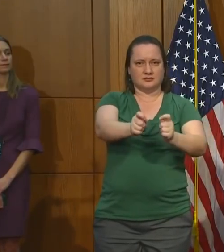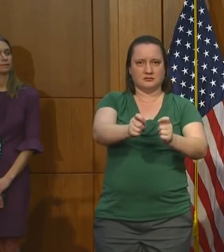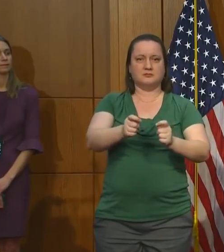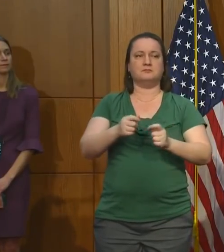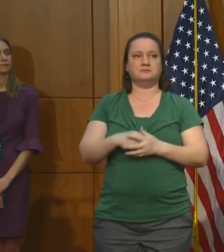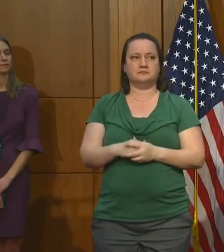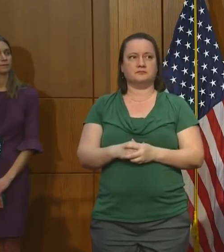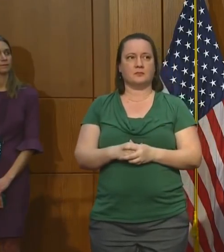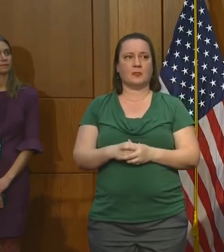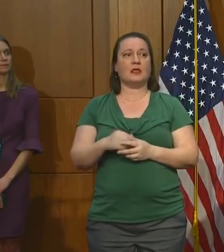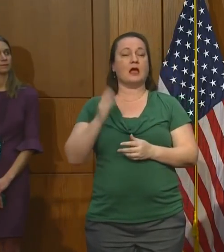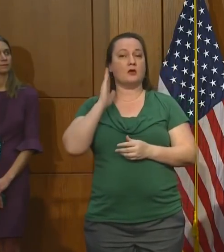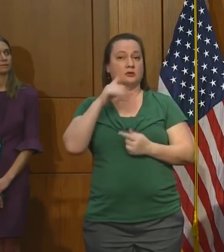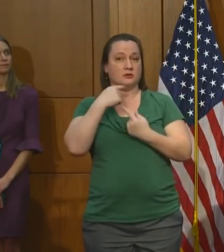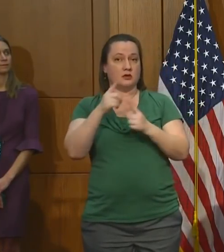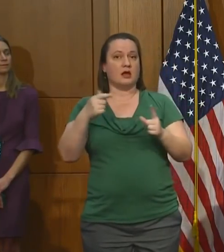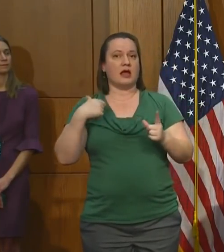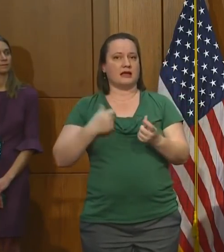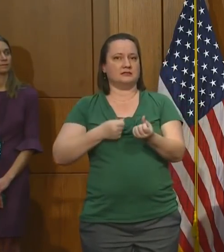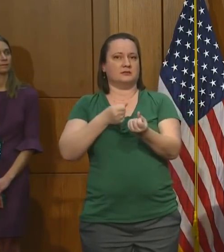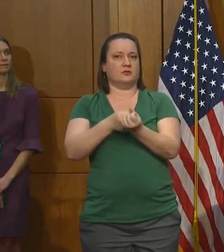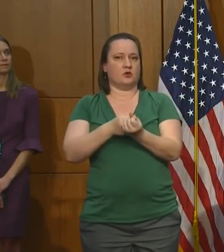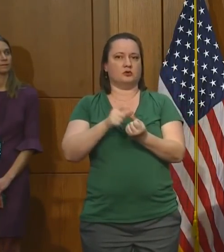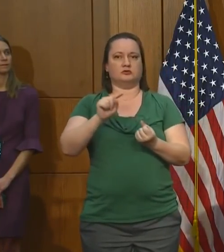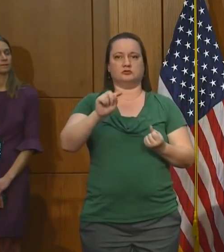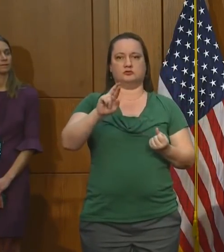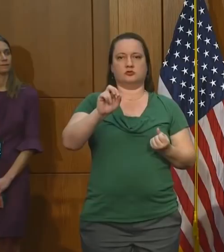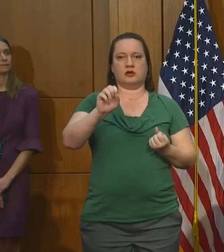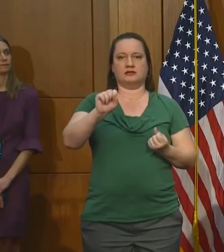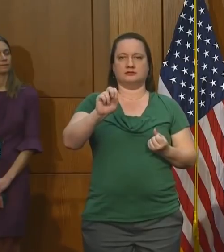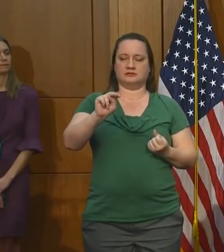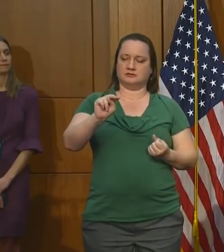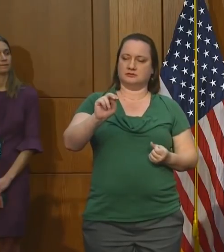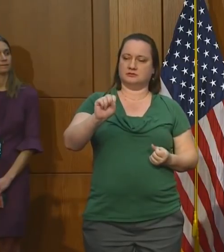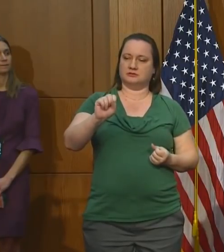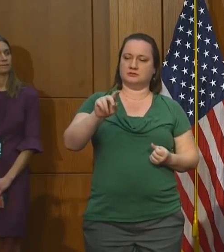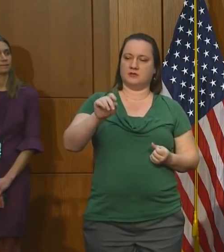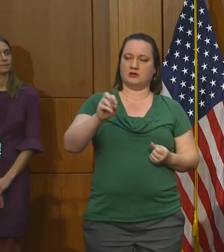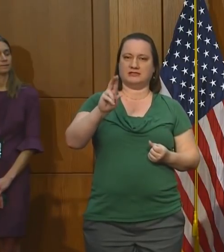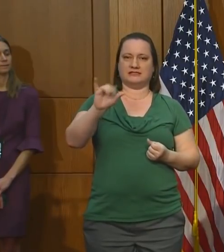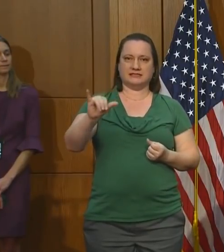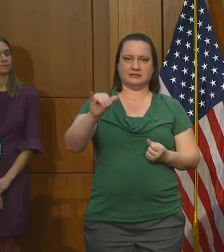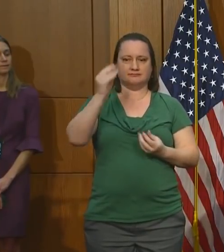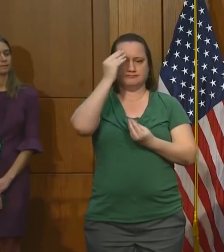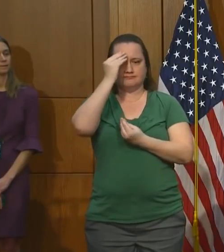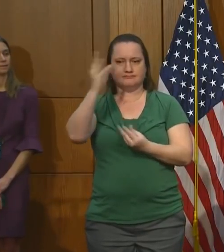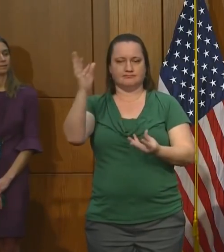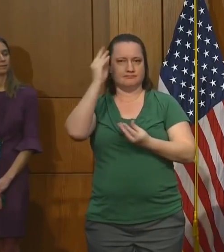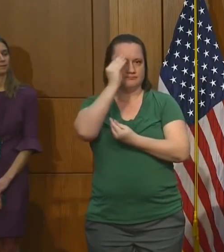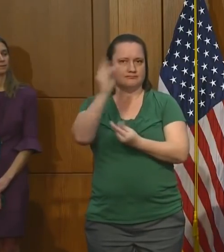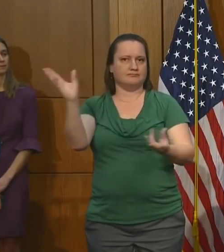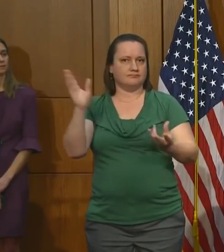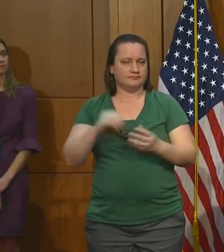GETS TO MY DESK AND SO. IT'S DIFFICULT FOR ME DATE THAT YOU. I THE LAST SUPPORT. AND I THINK